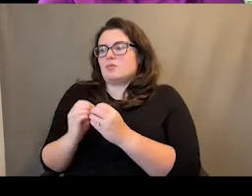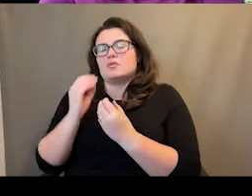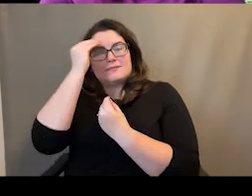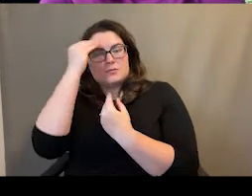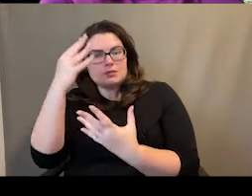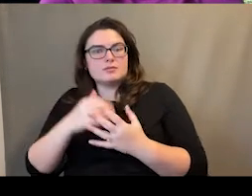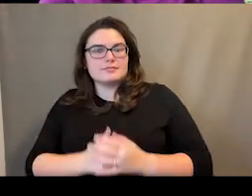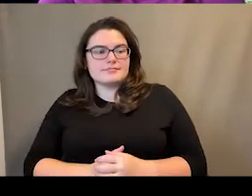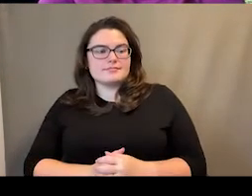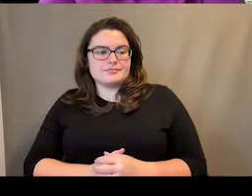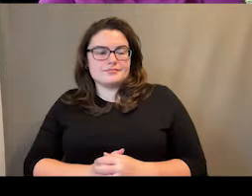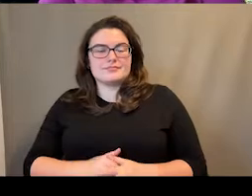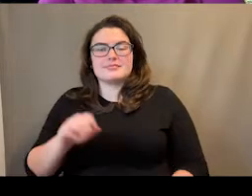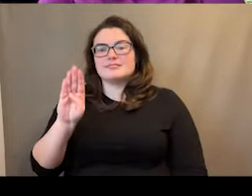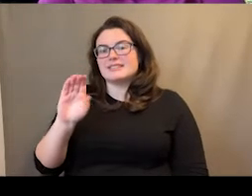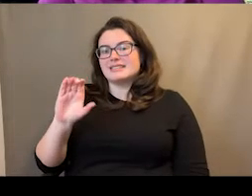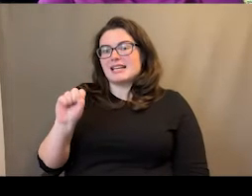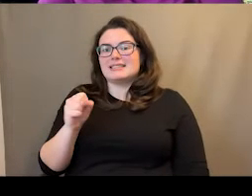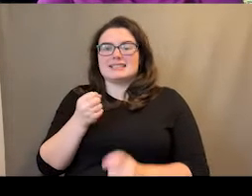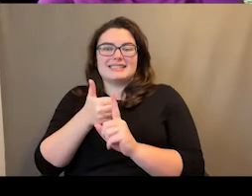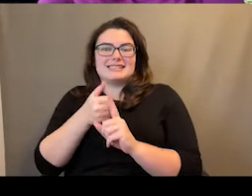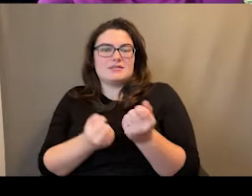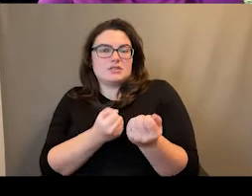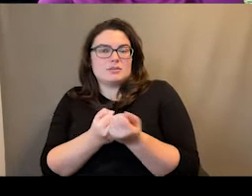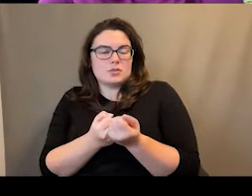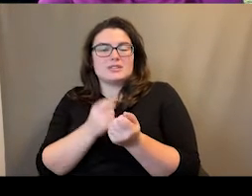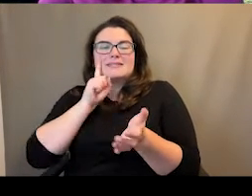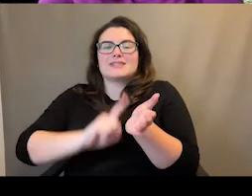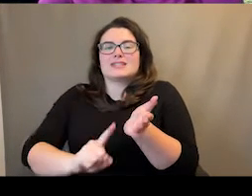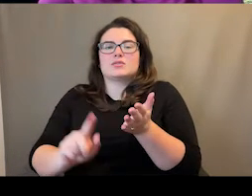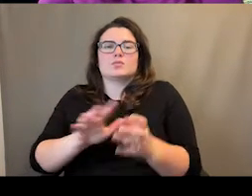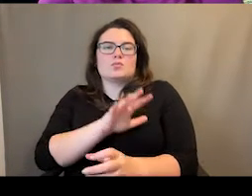BCS supports investigations within the psychological,